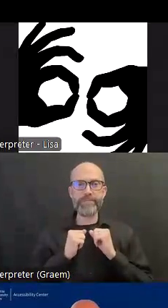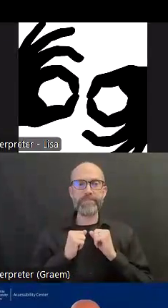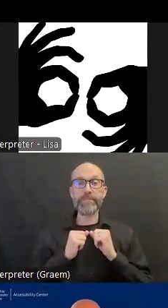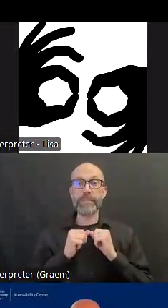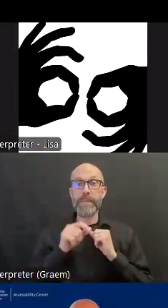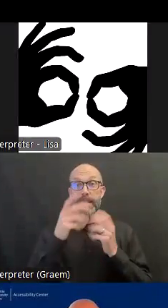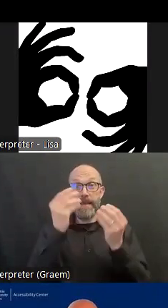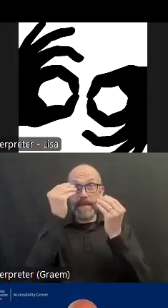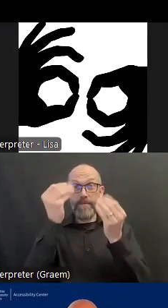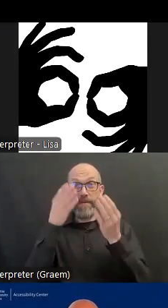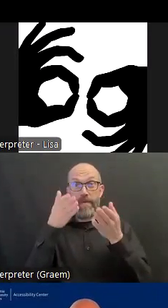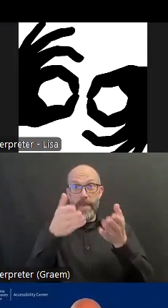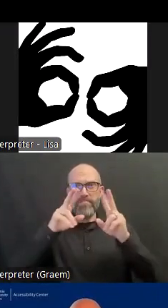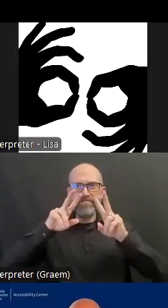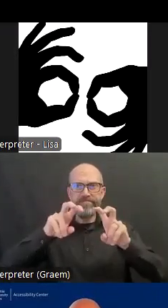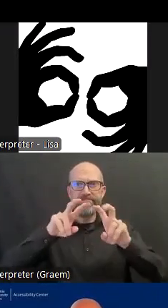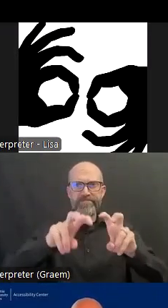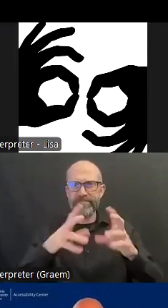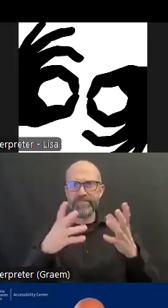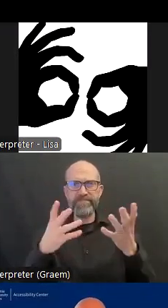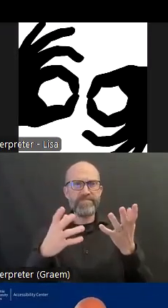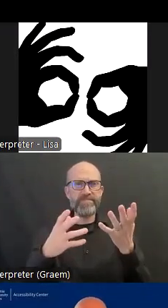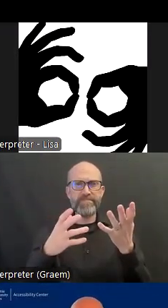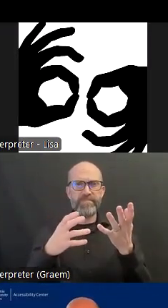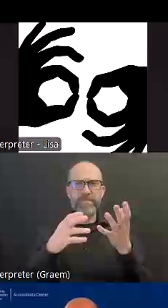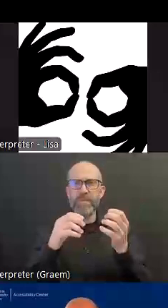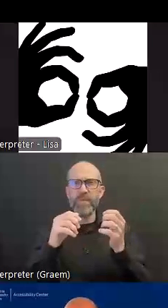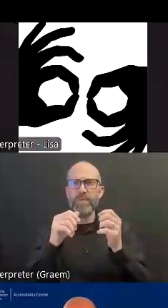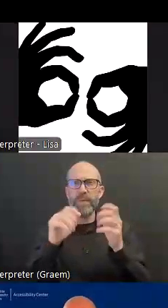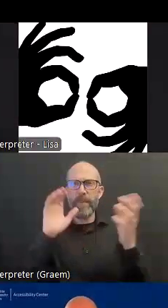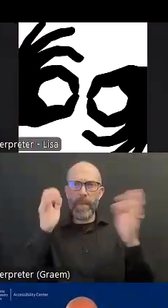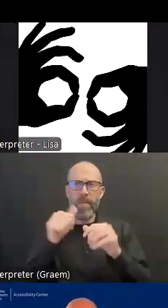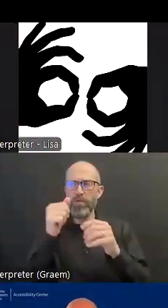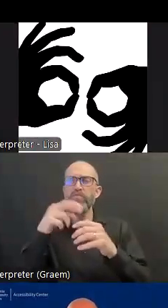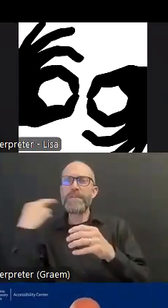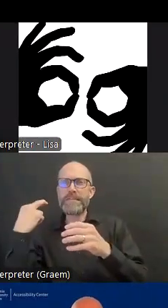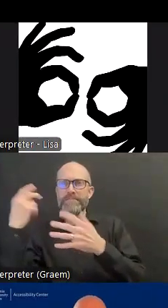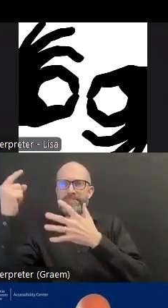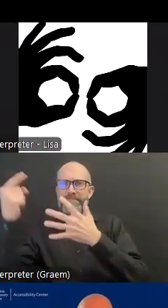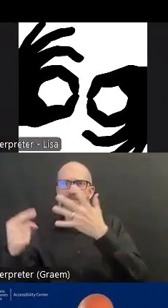there amongst a number of risk factors to come up with--